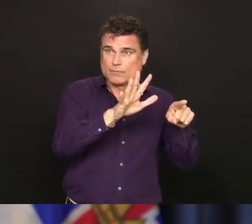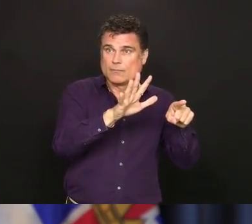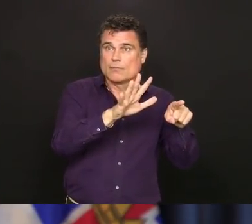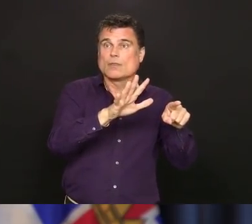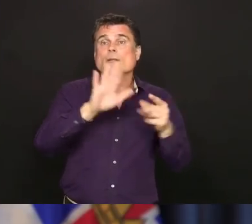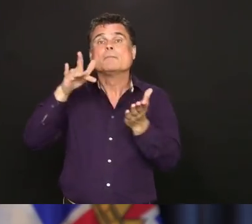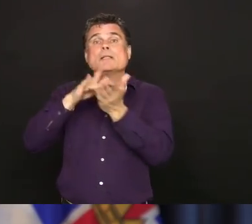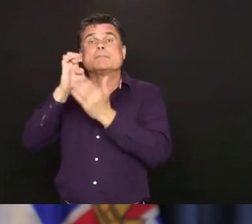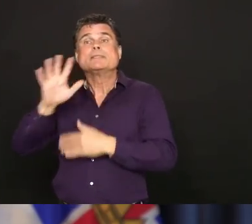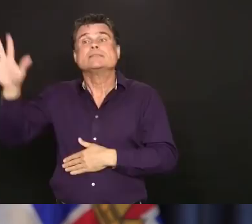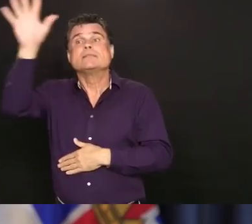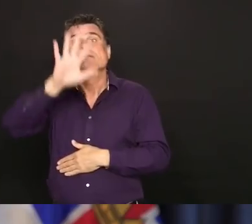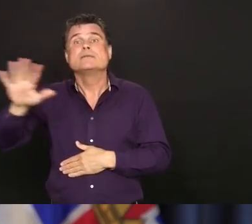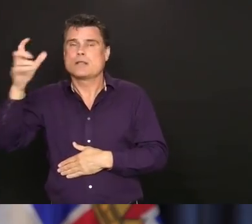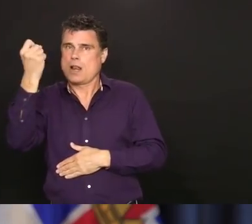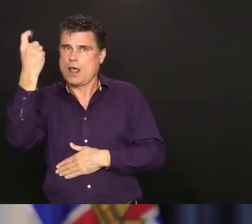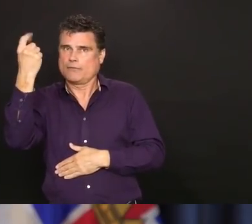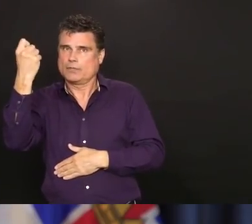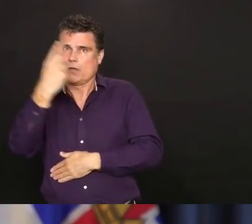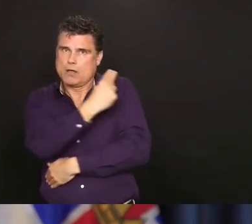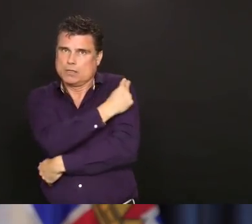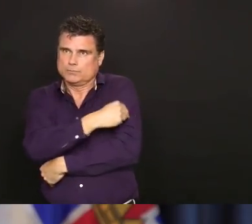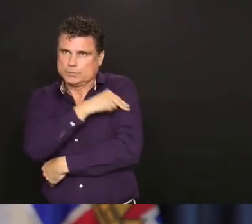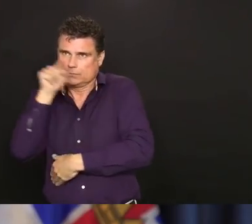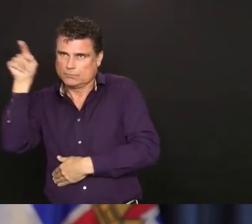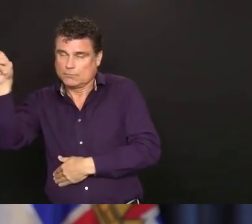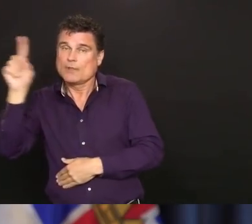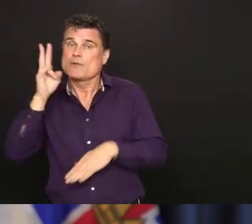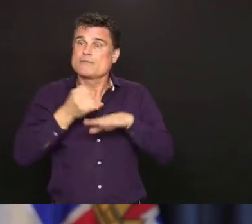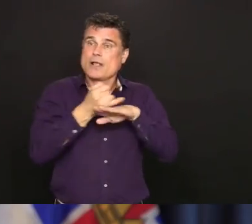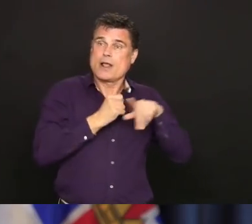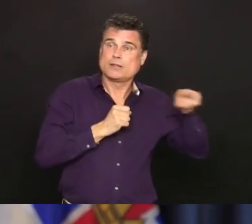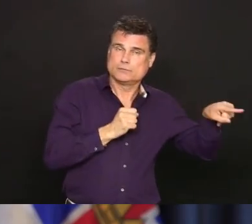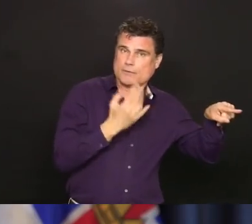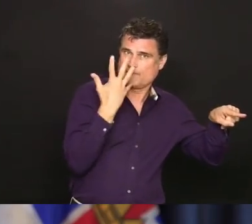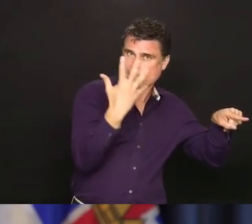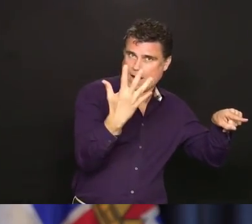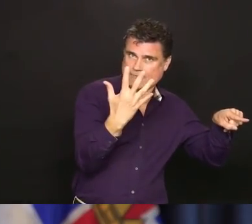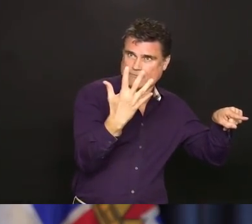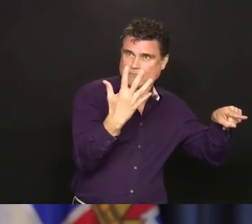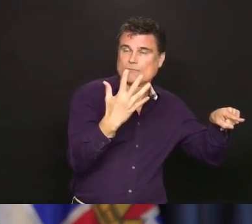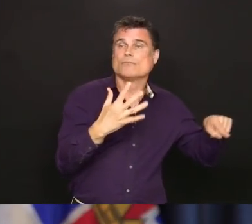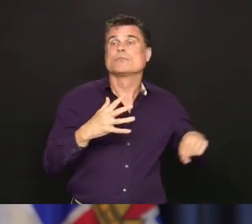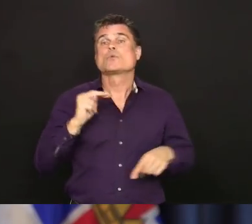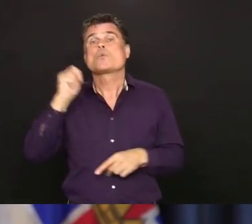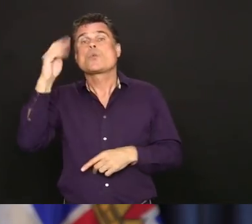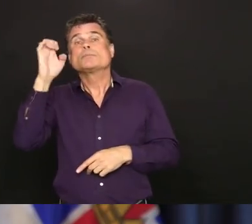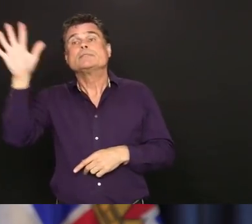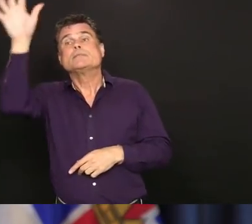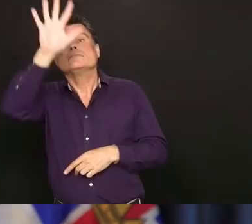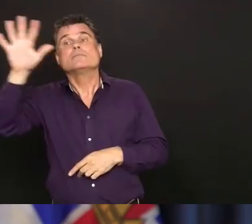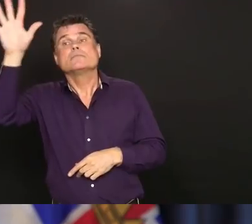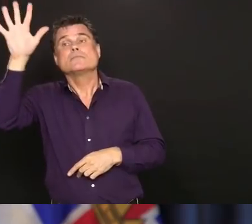Health, for a total of 109. To put it in context, 4,268 available beds. Our